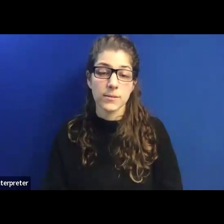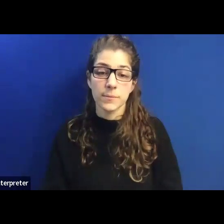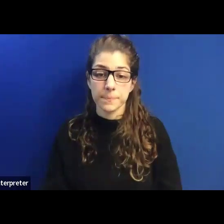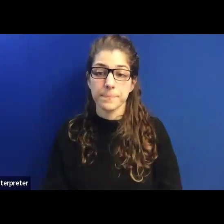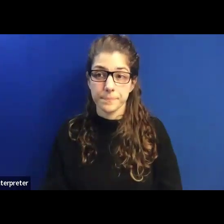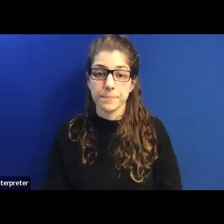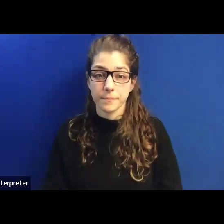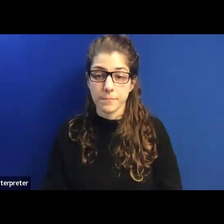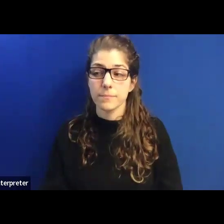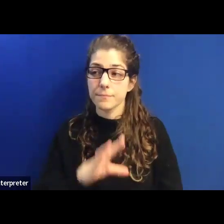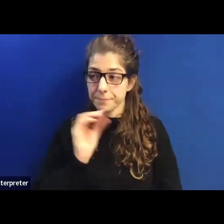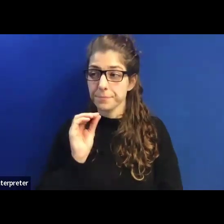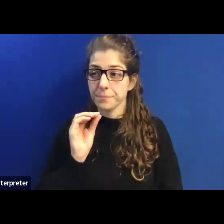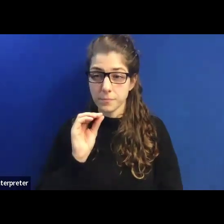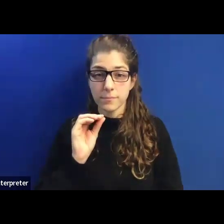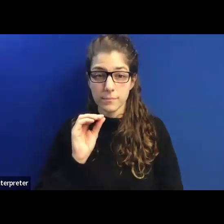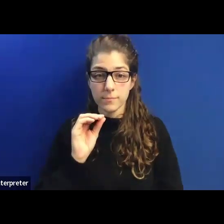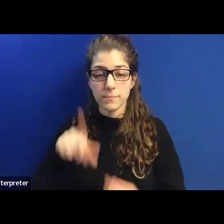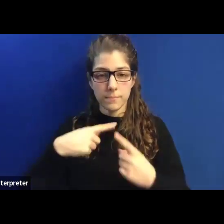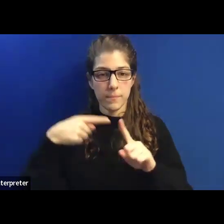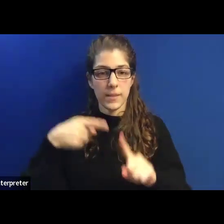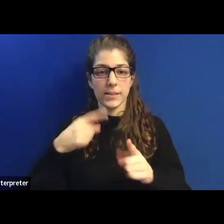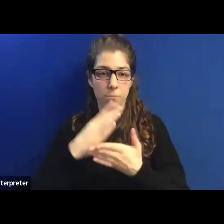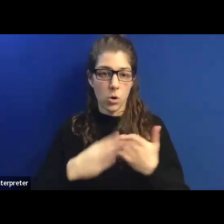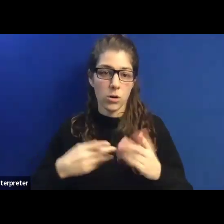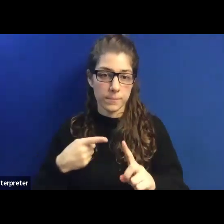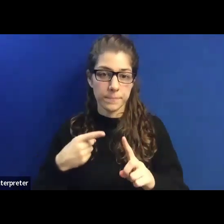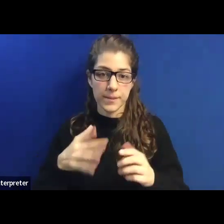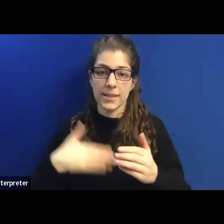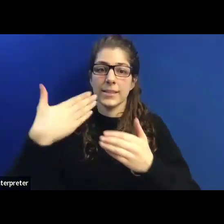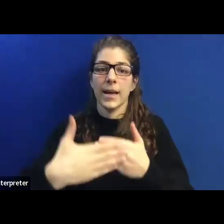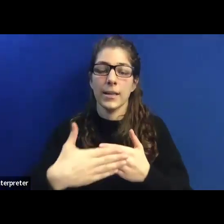And regarding this aspect, the next will be visibility.